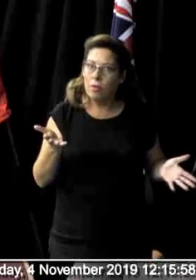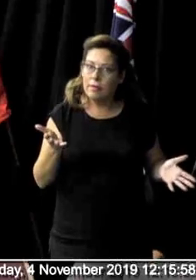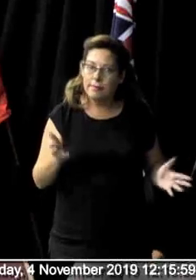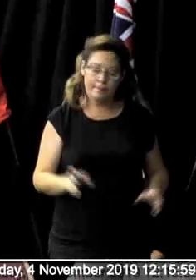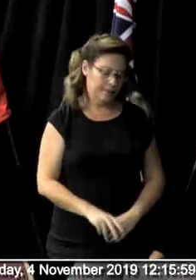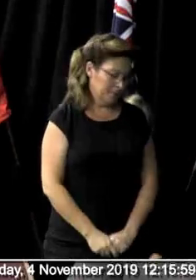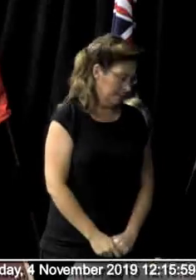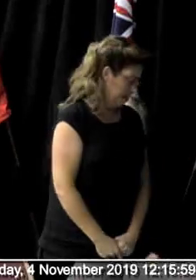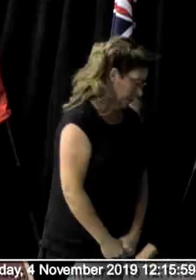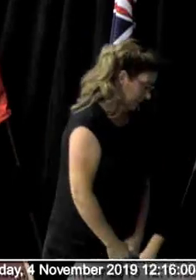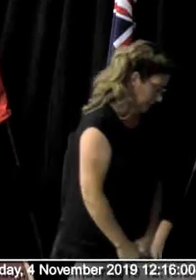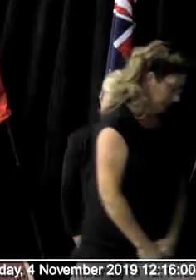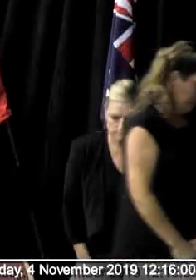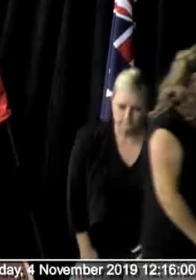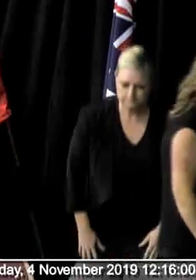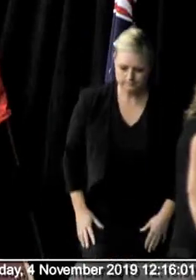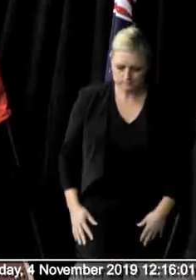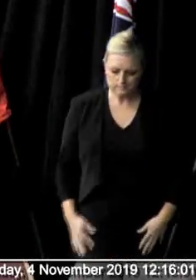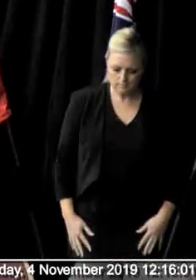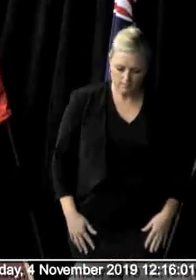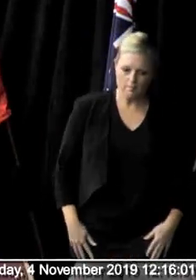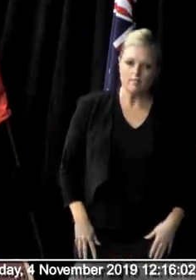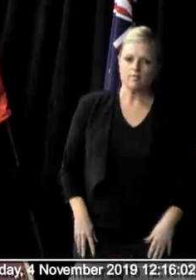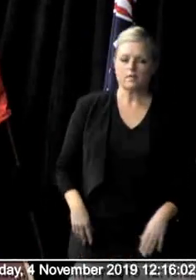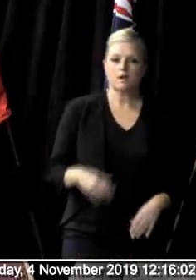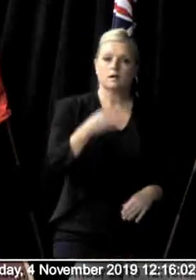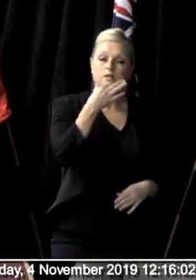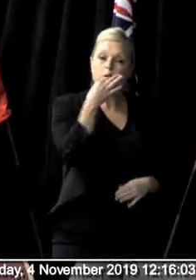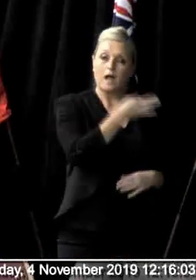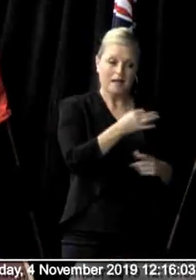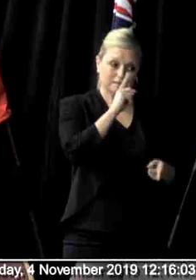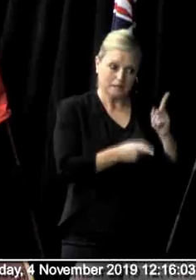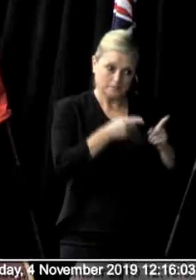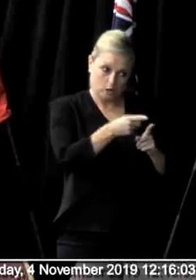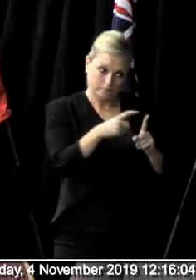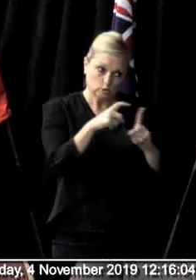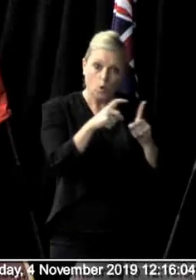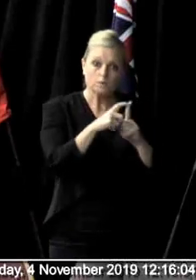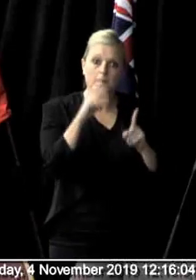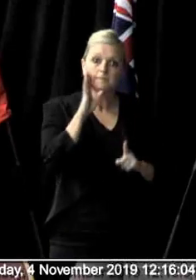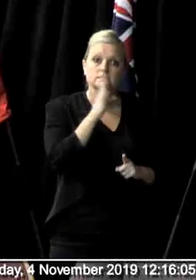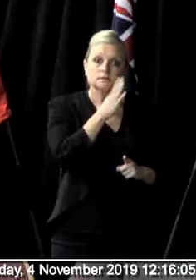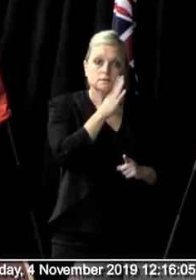Were there occasions where she missed out on going to lessons or carnivals, or is it a matter of you needing to advocate until it was accepted?